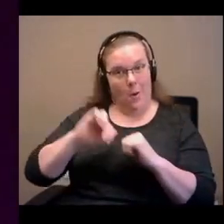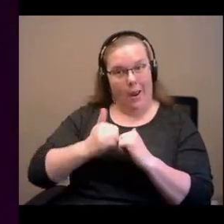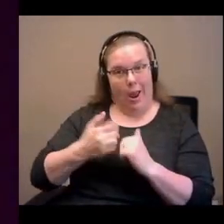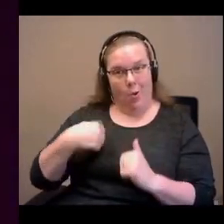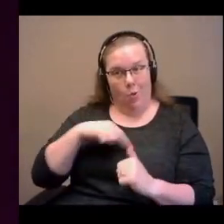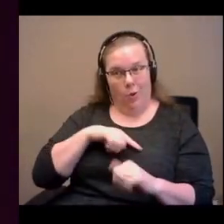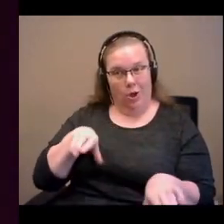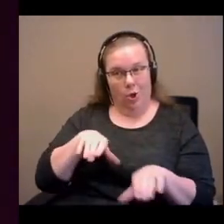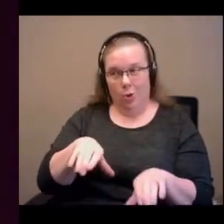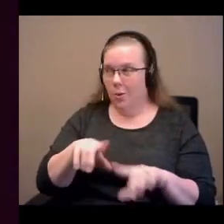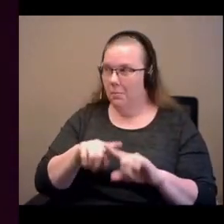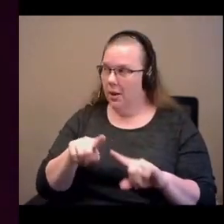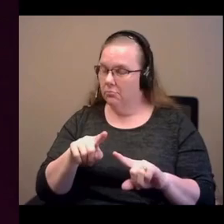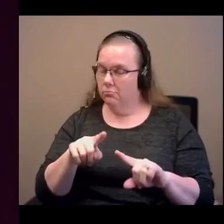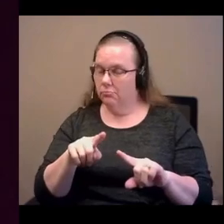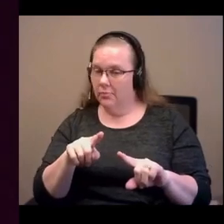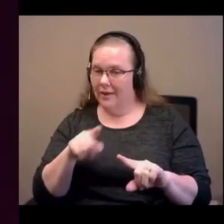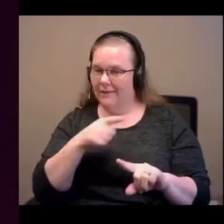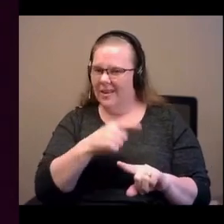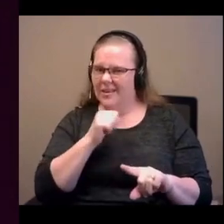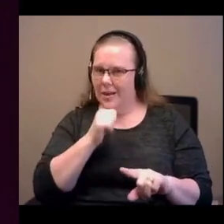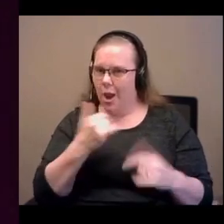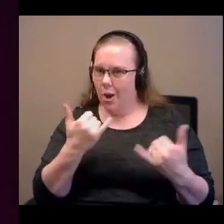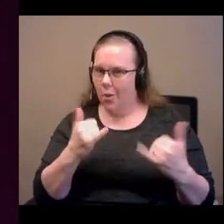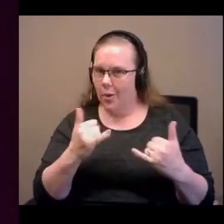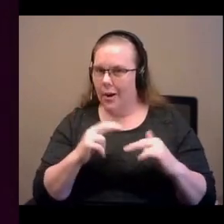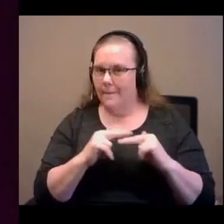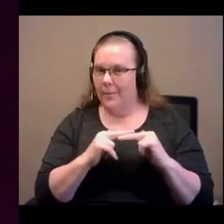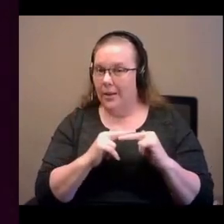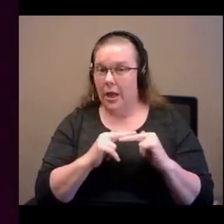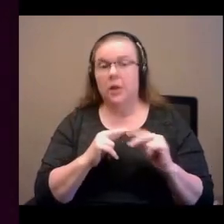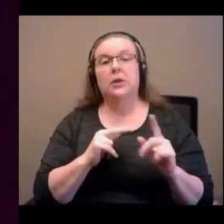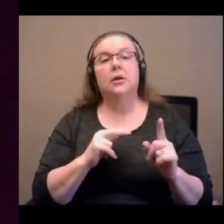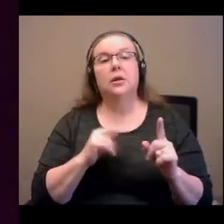if we could, if this isn’t already playing, the slide is going to be coming up here. This is the